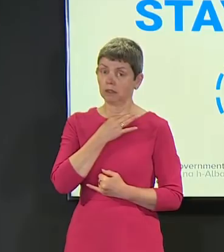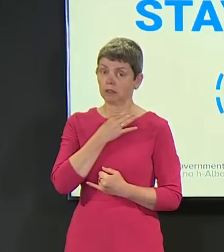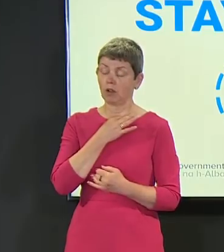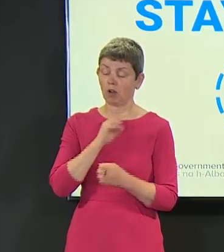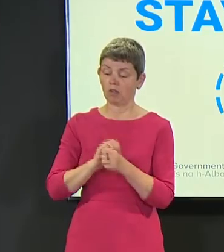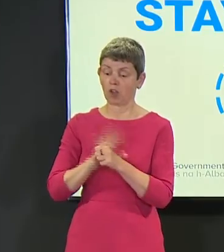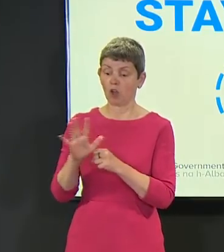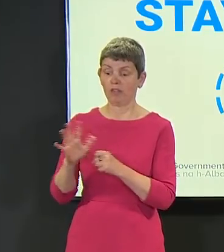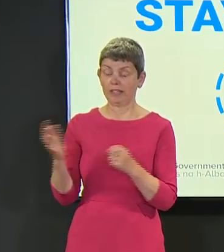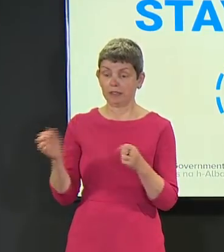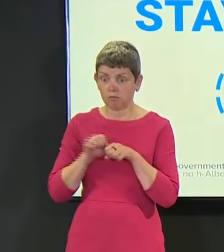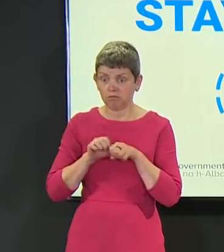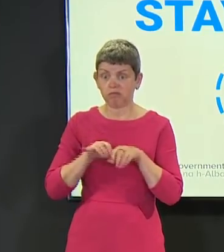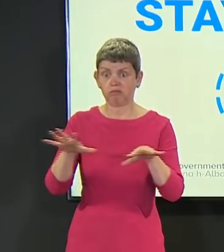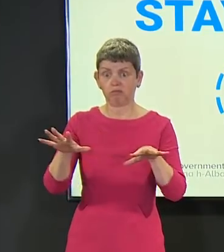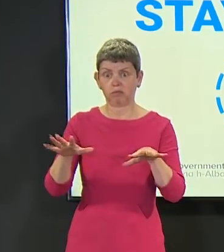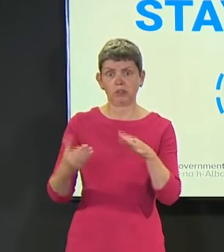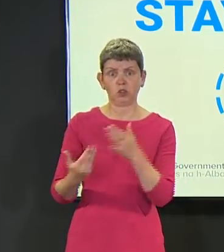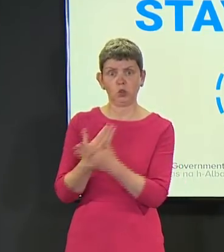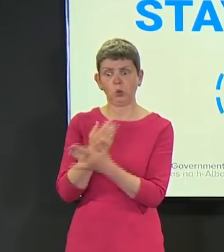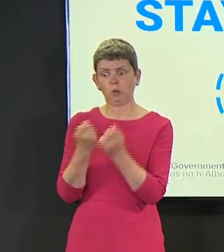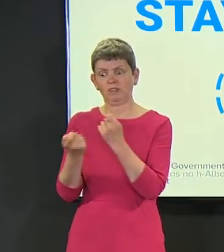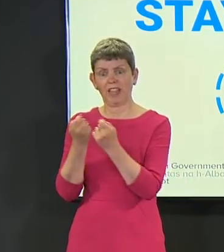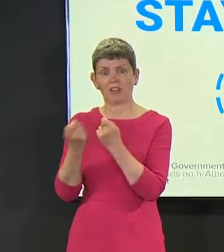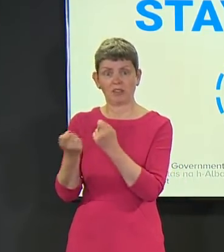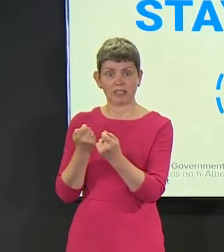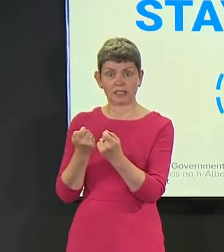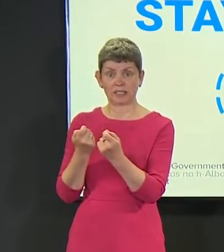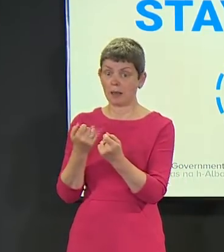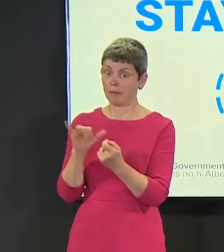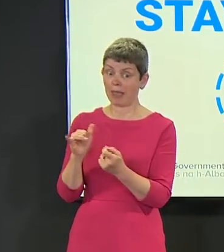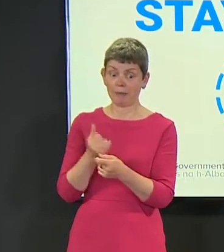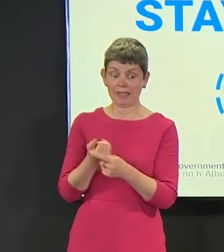spread again with new variants but perhaps new variants undermining the vaccines that we've got